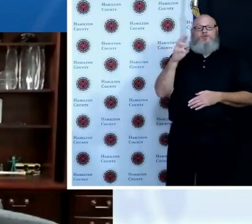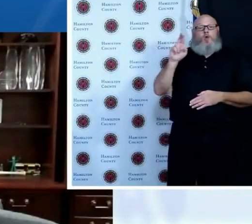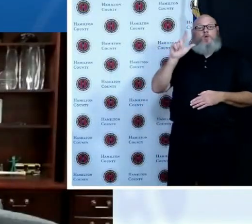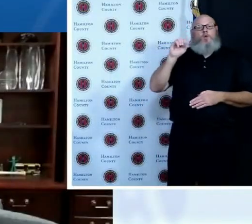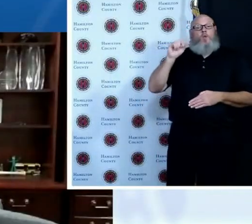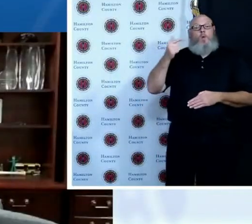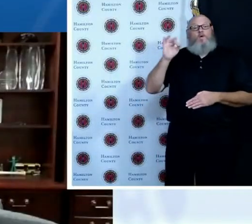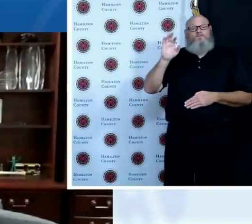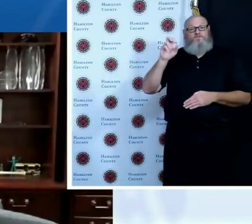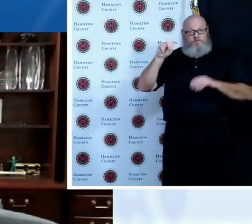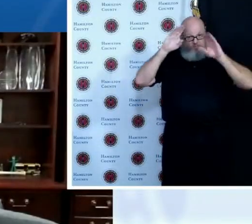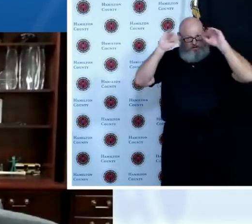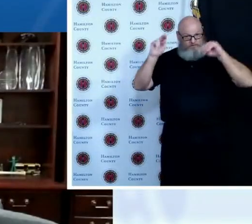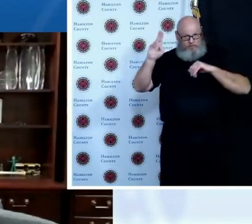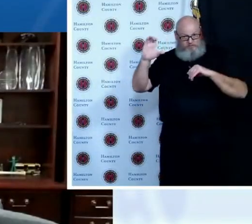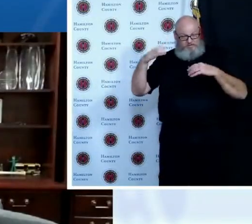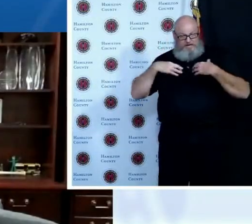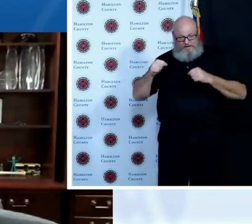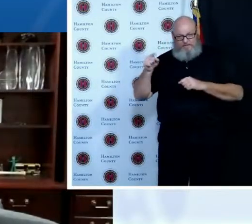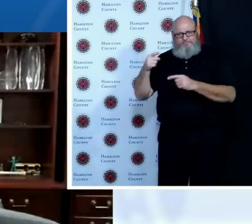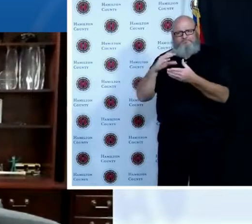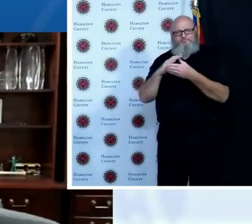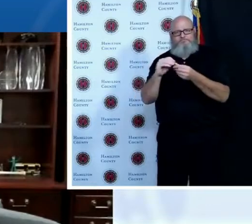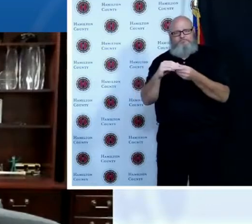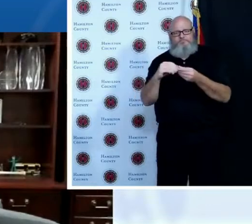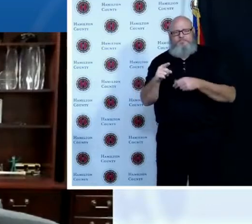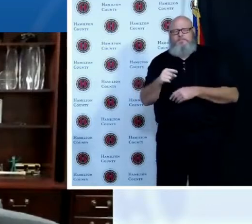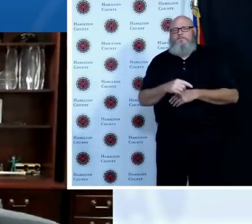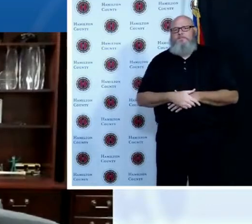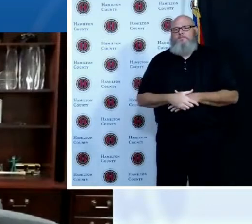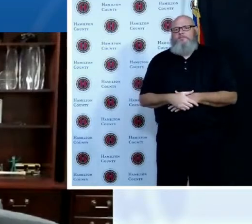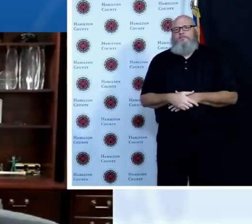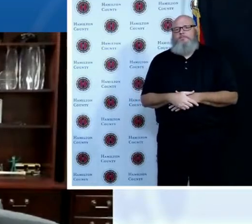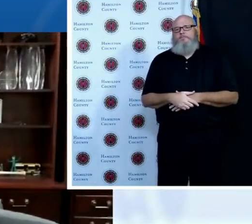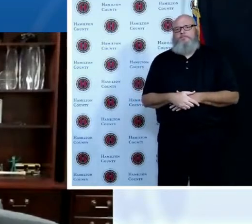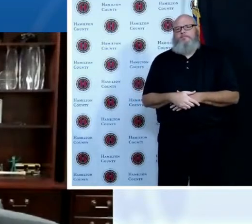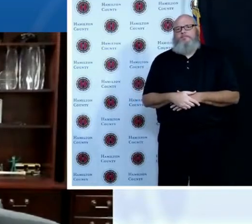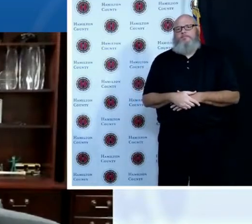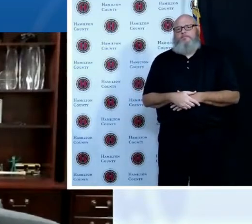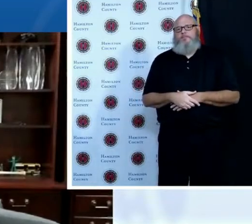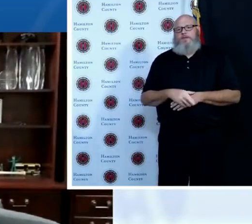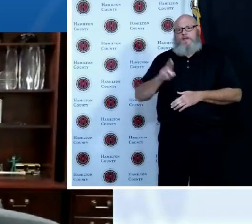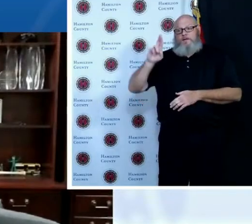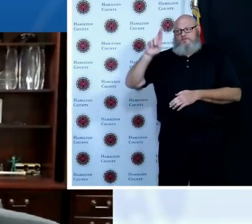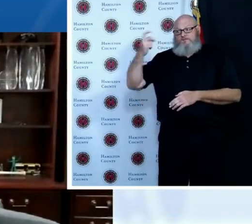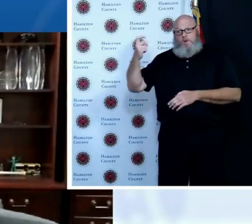the health systems and the retail pharmacy in another zone they actually had a retail